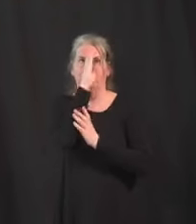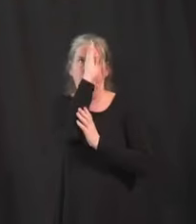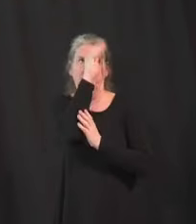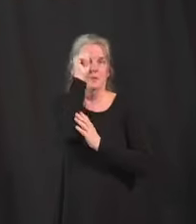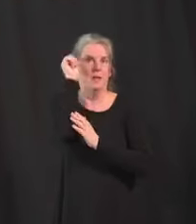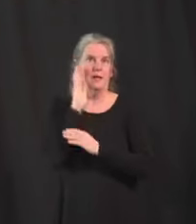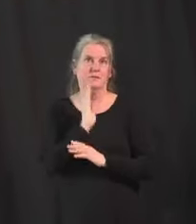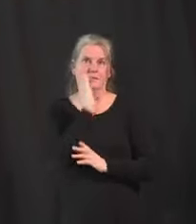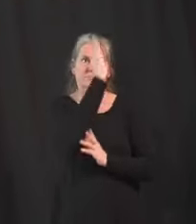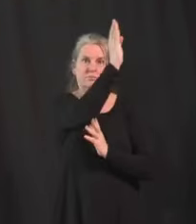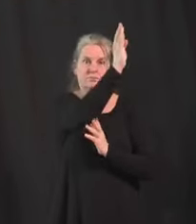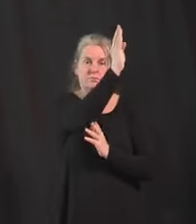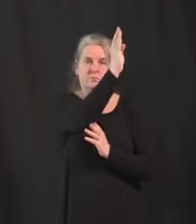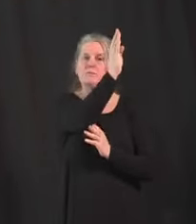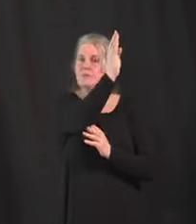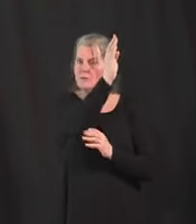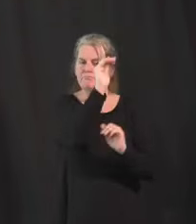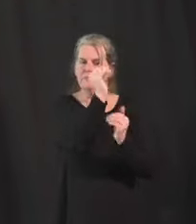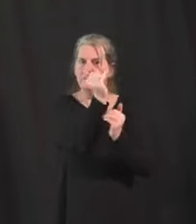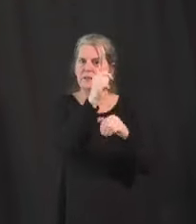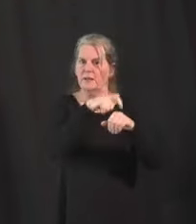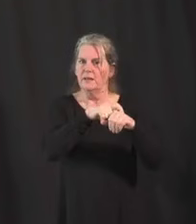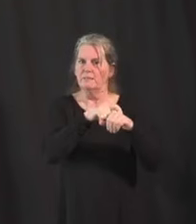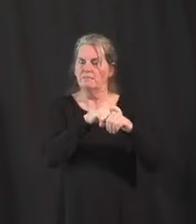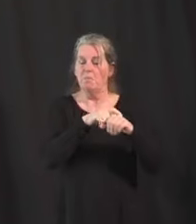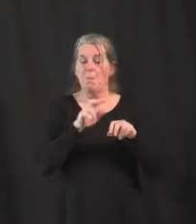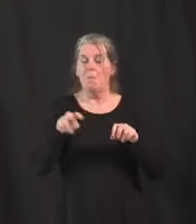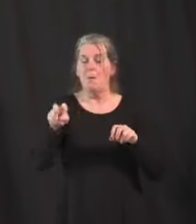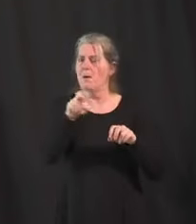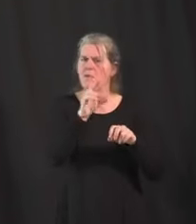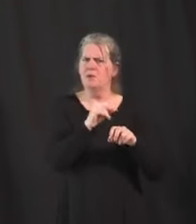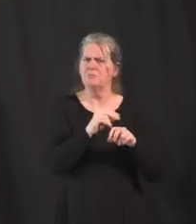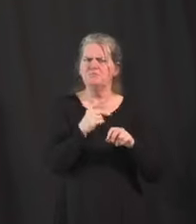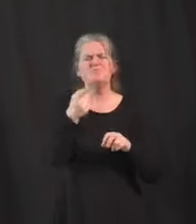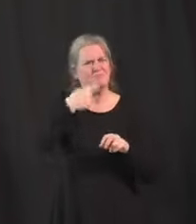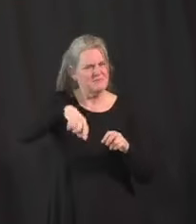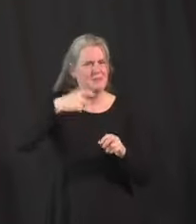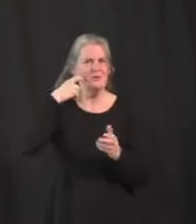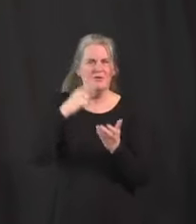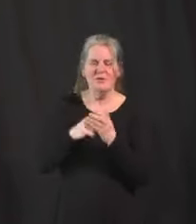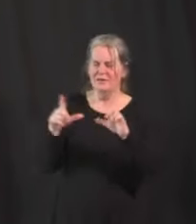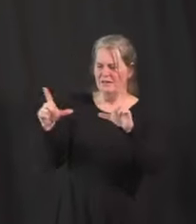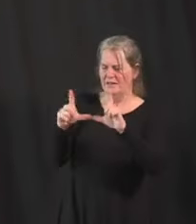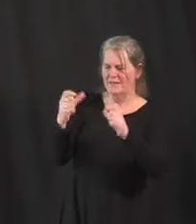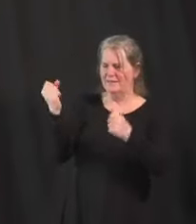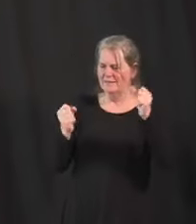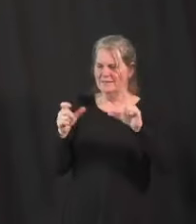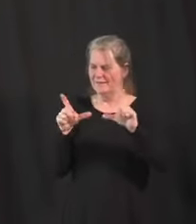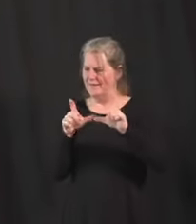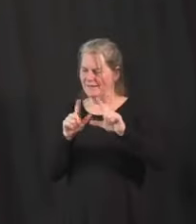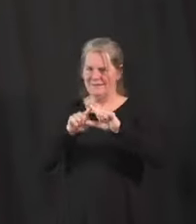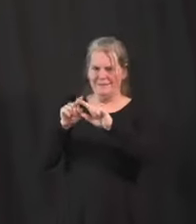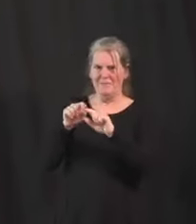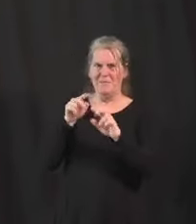SO I THINK A LOT OF PEOPLE ARE NOTICING PLATES THIS TIME OF YEAR. I THINK PEOPLE ARE LOOKING FOR PLATES THIS TIME OF YEAR FOR SURE.